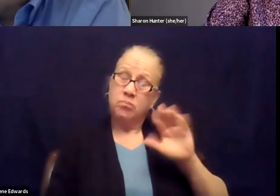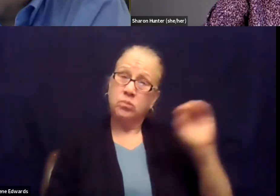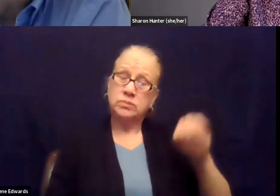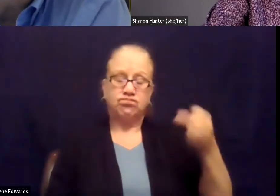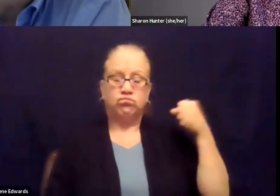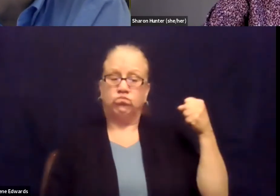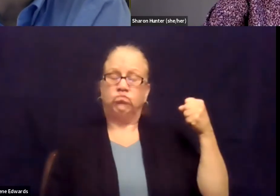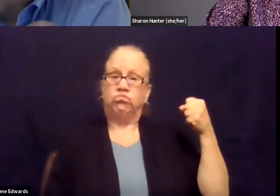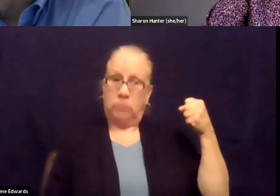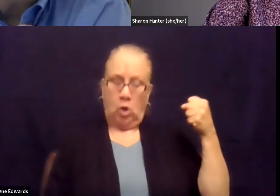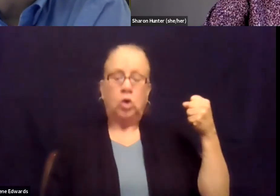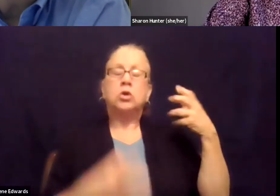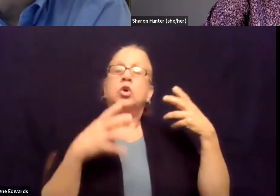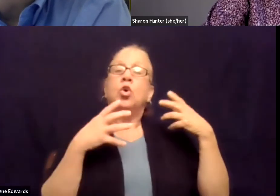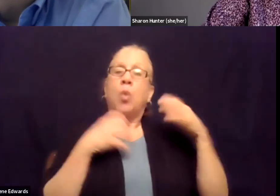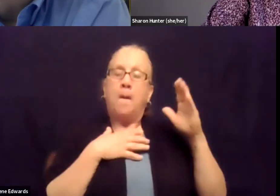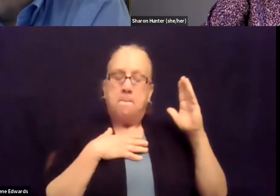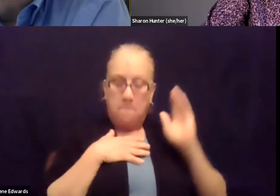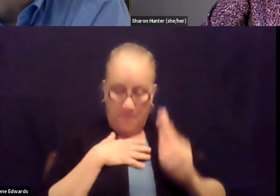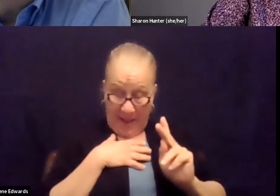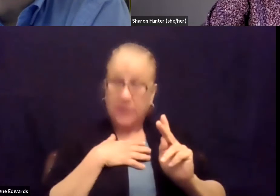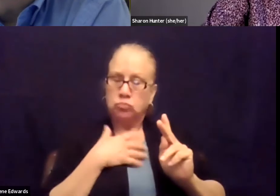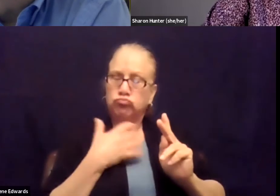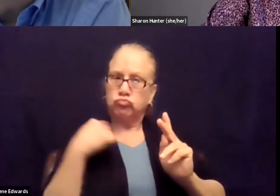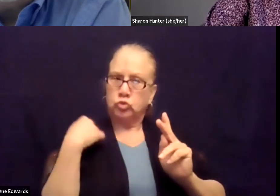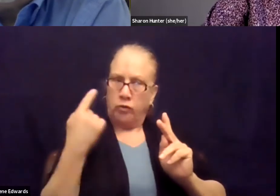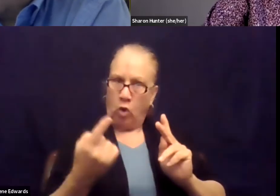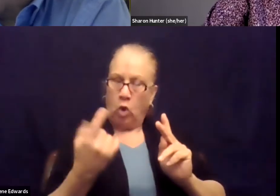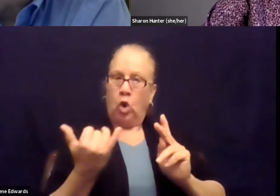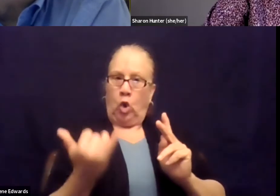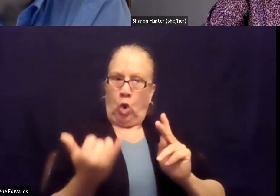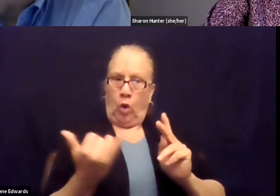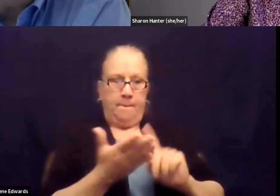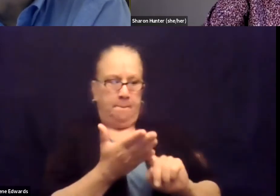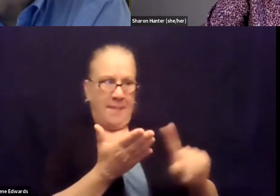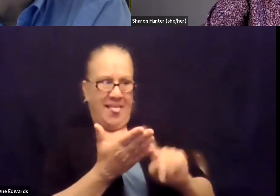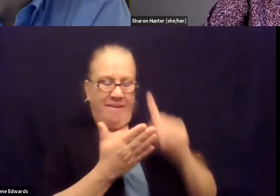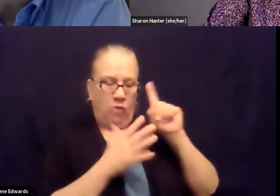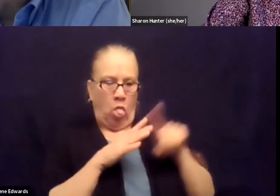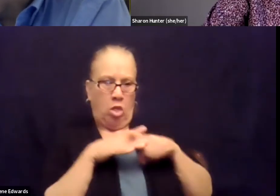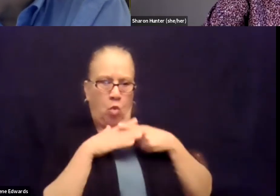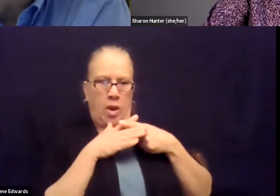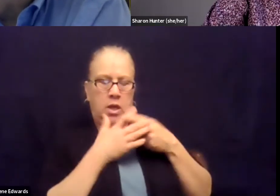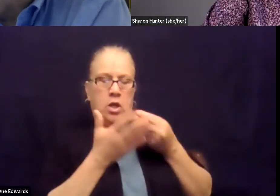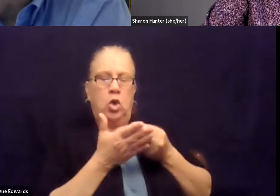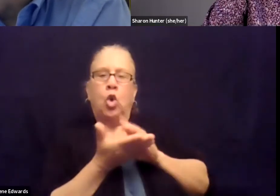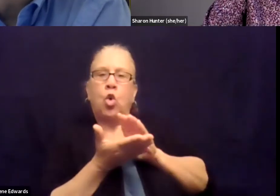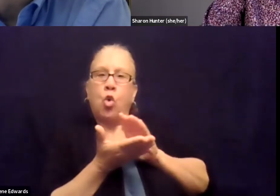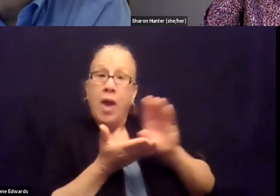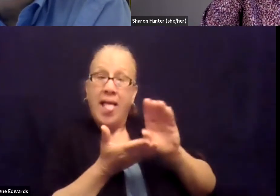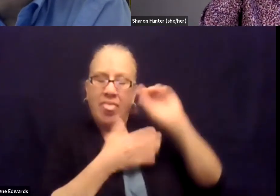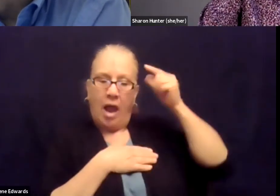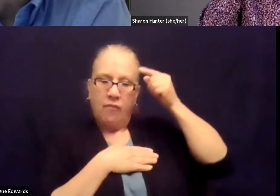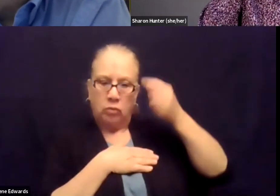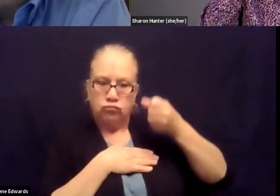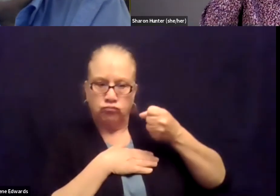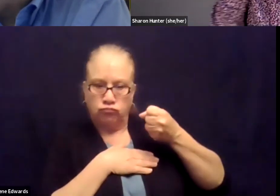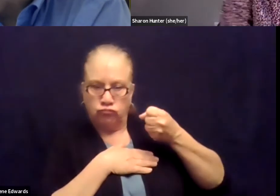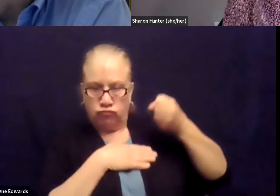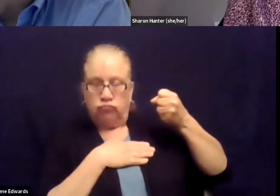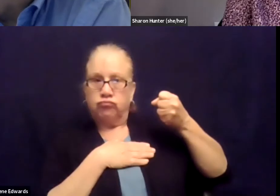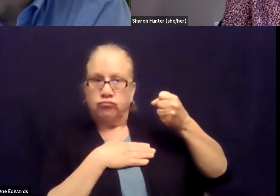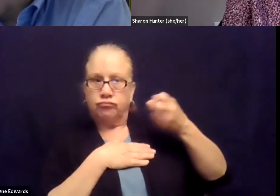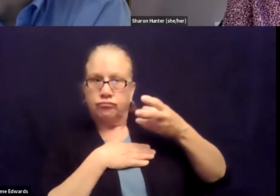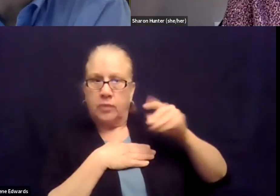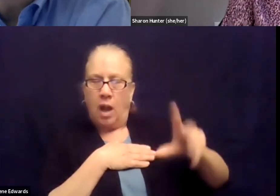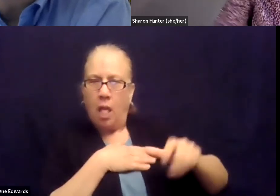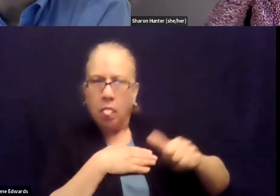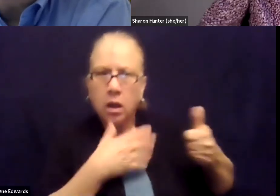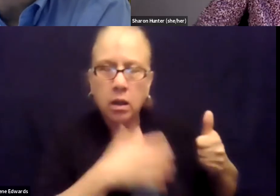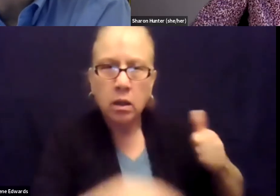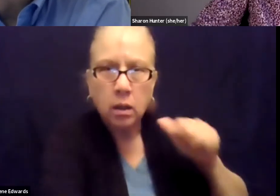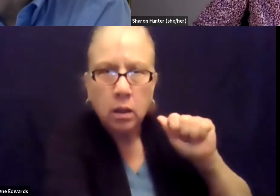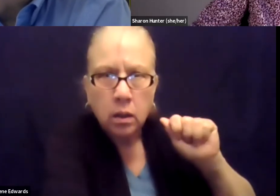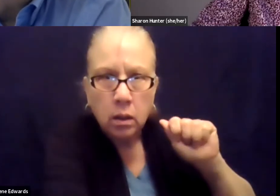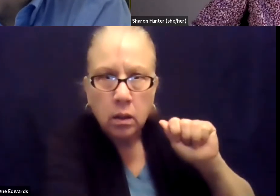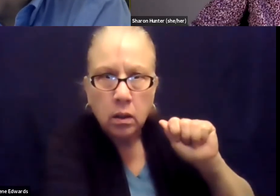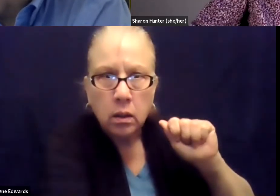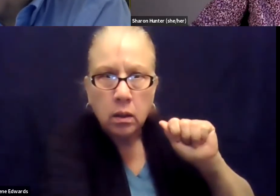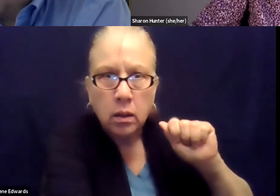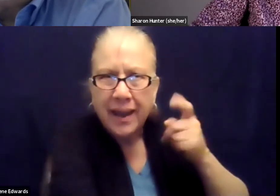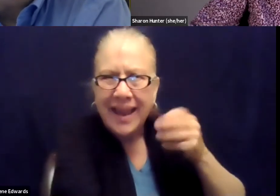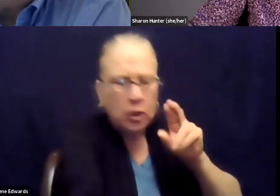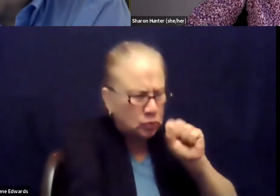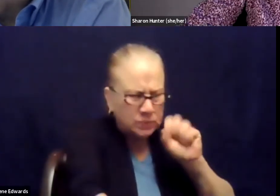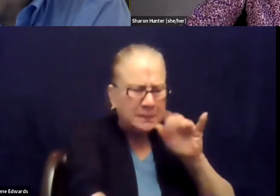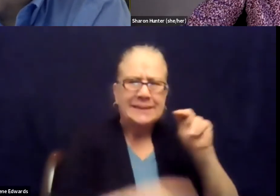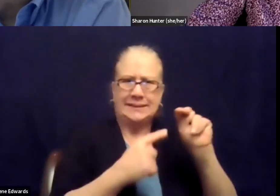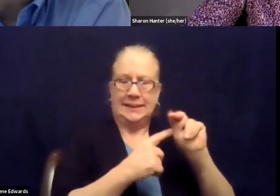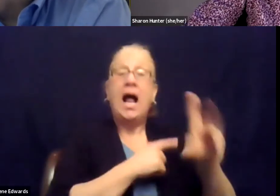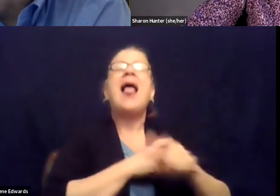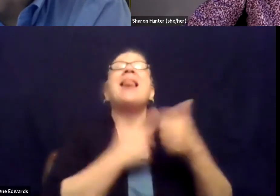we restored it and are paying out for the original grants, a lot of cases, we are finding the groups